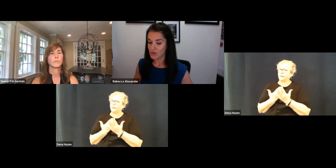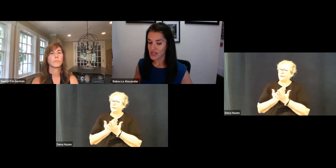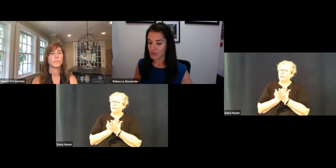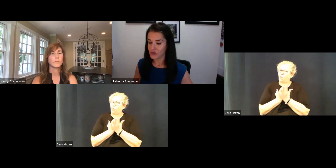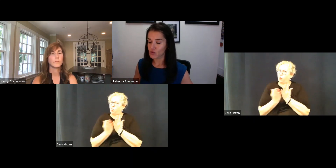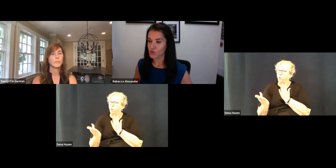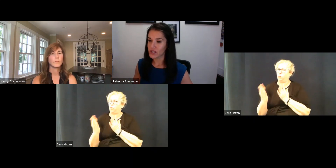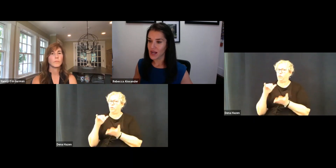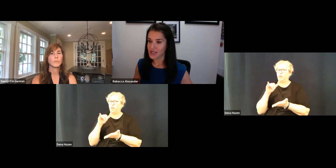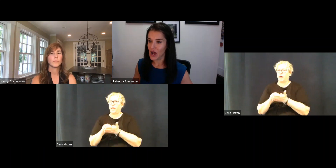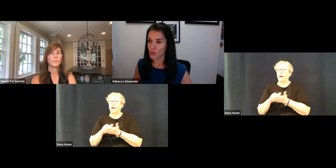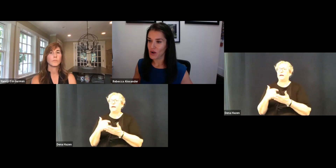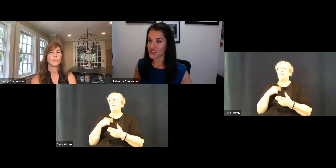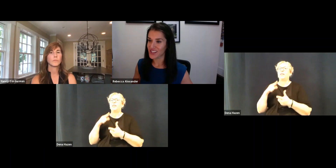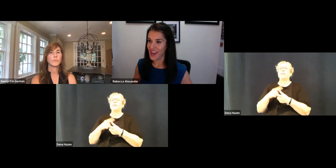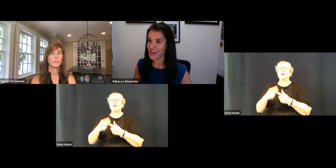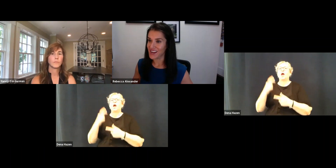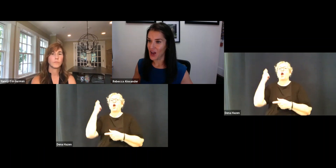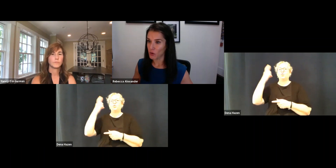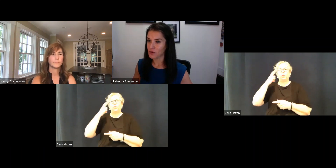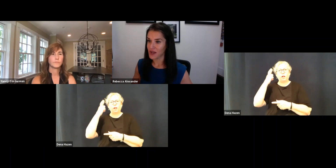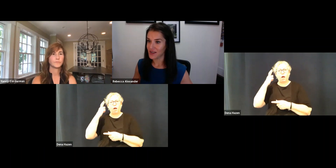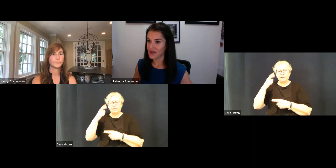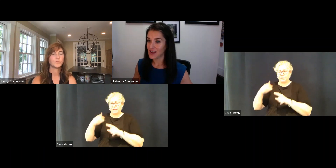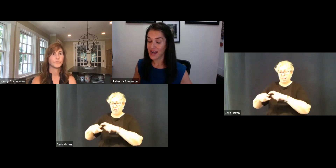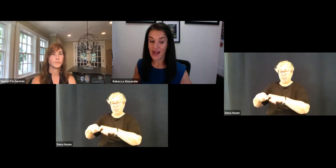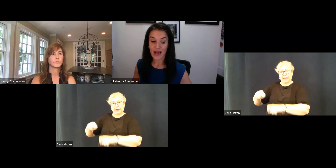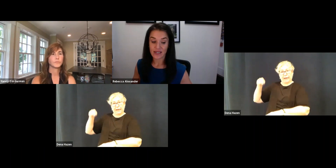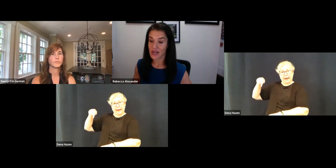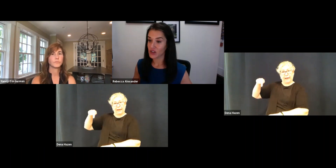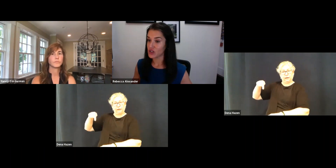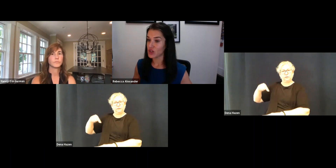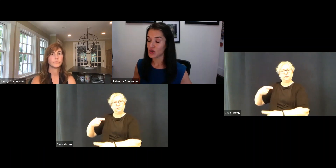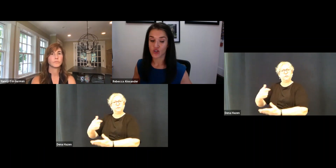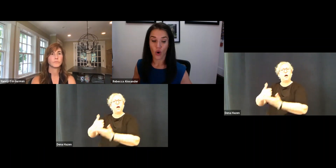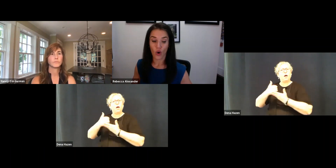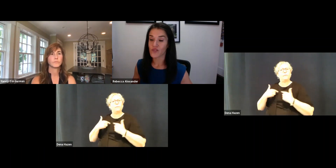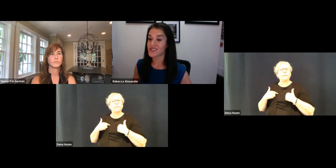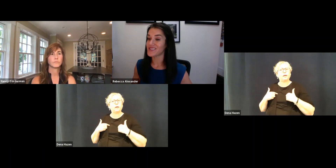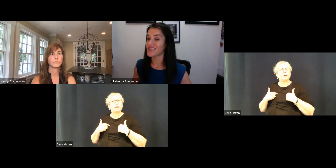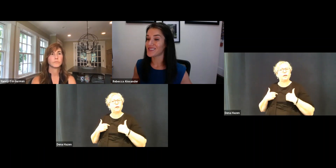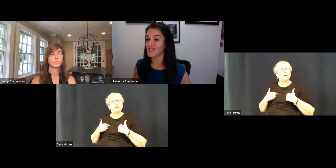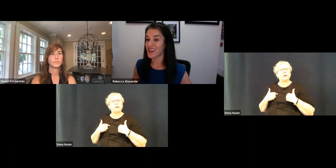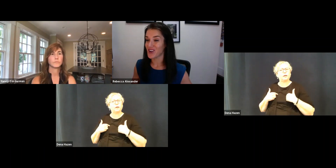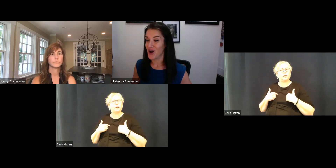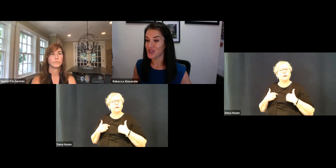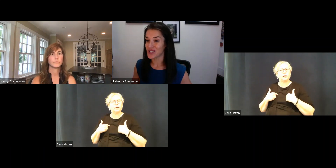I was able to realize how much the cane helped me. And I got to tell you, there is all this assistive technology